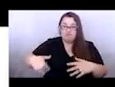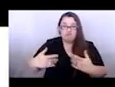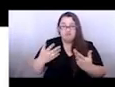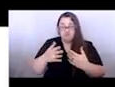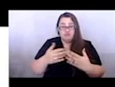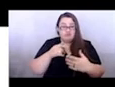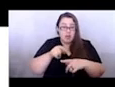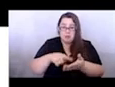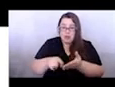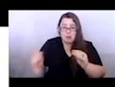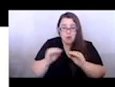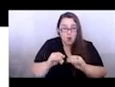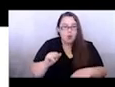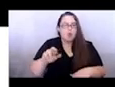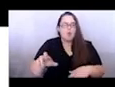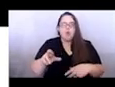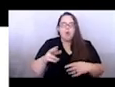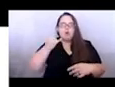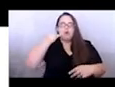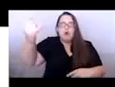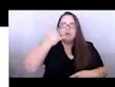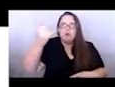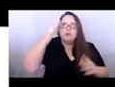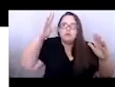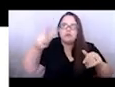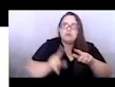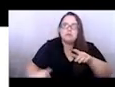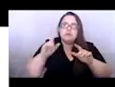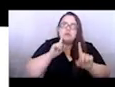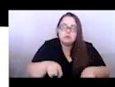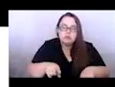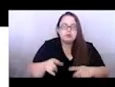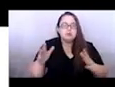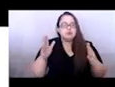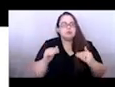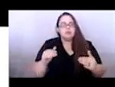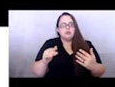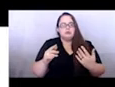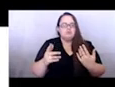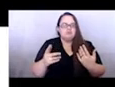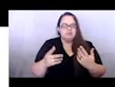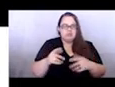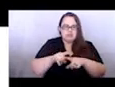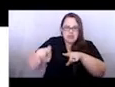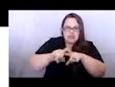So personal space and physical touch are your physical boundaries. We all have a certain level